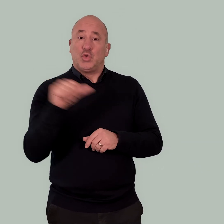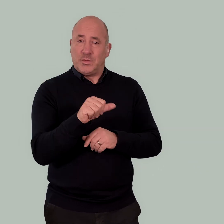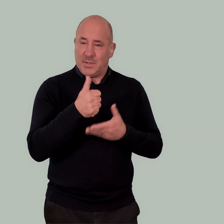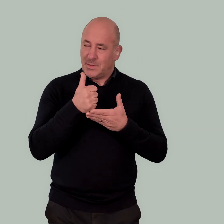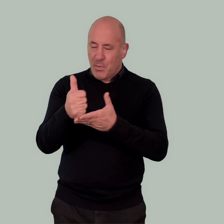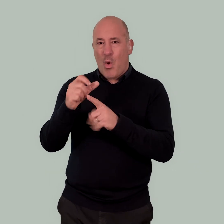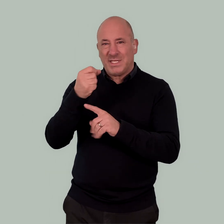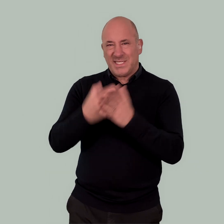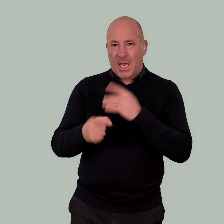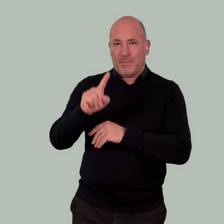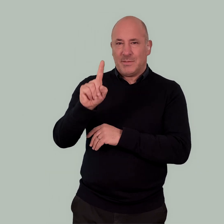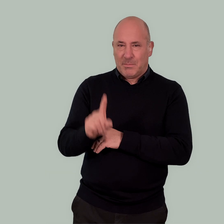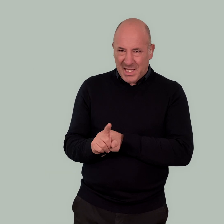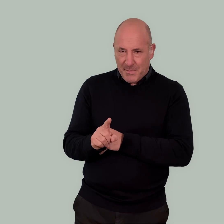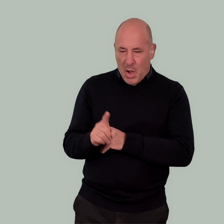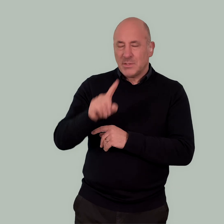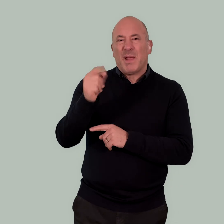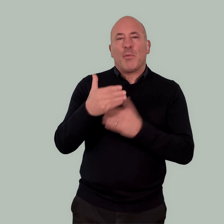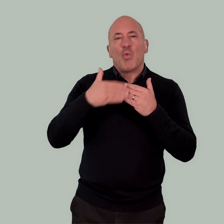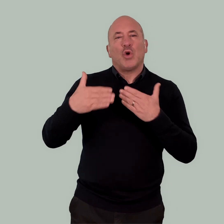what PIP should be doing to support disabled people